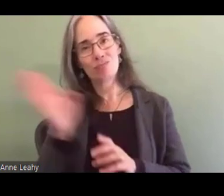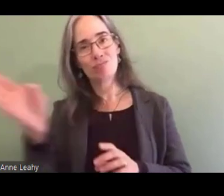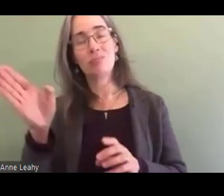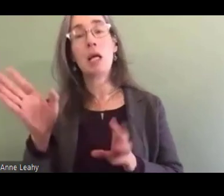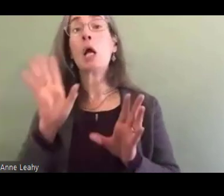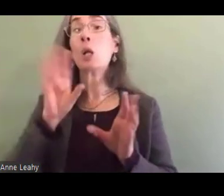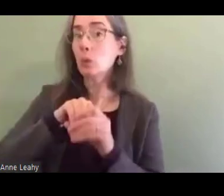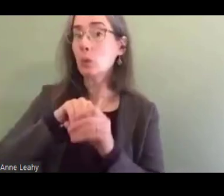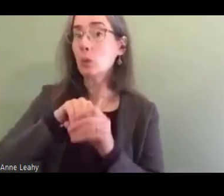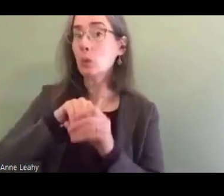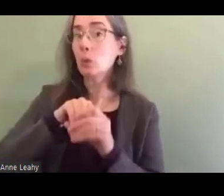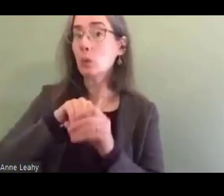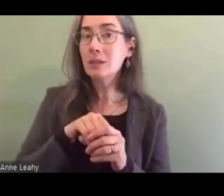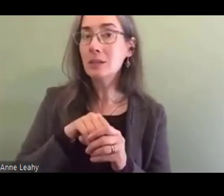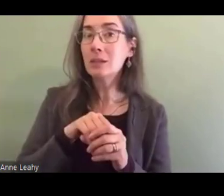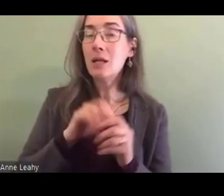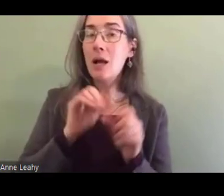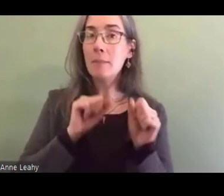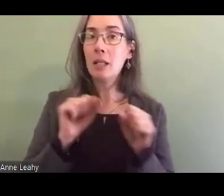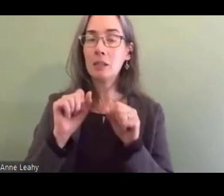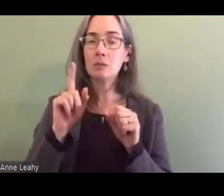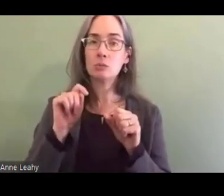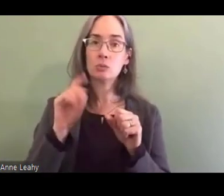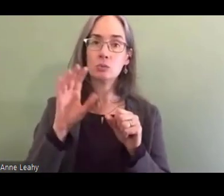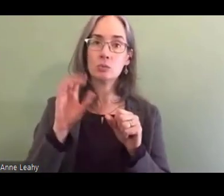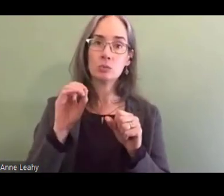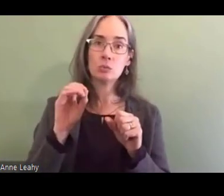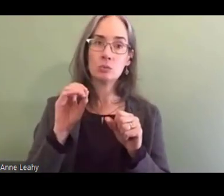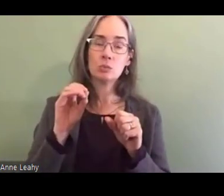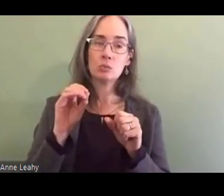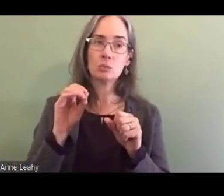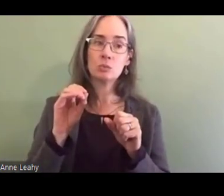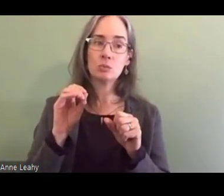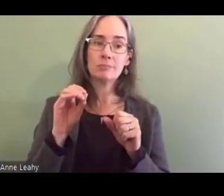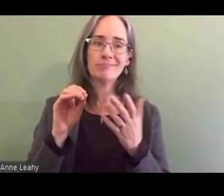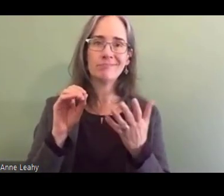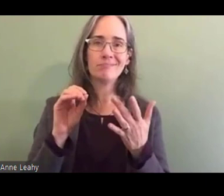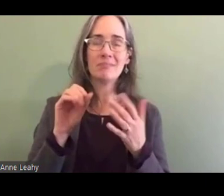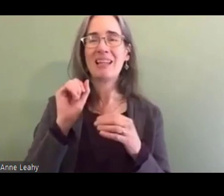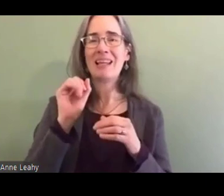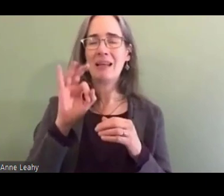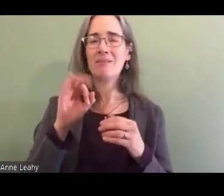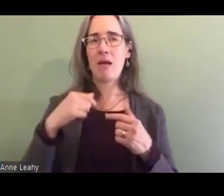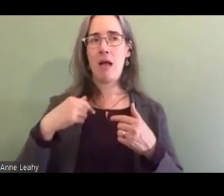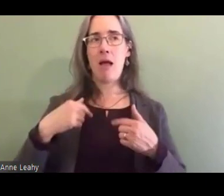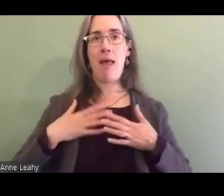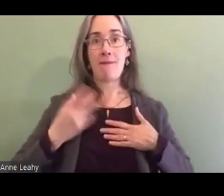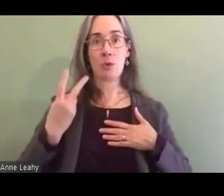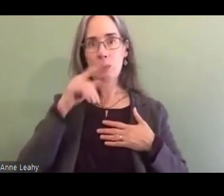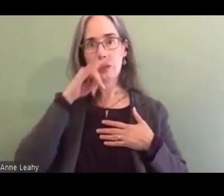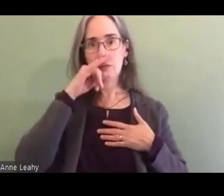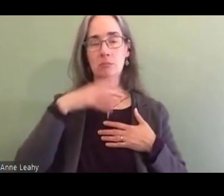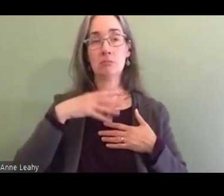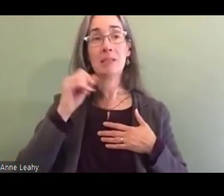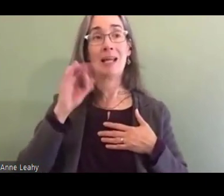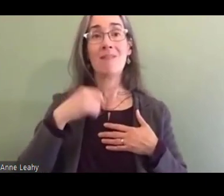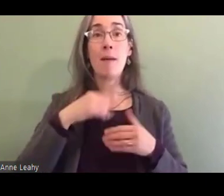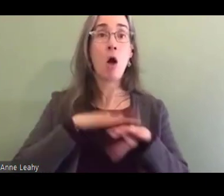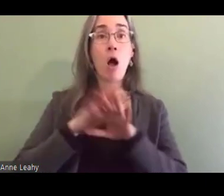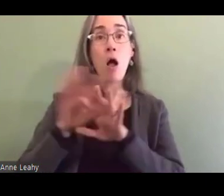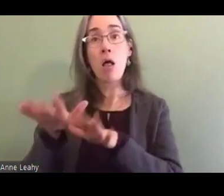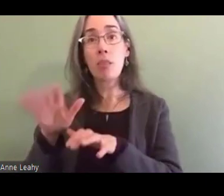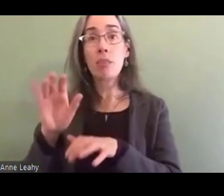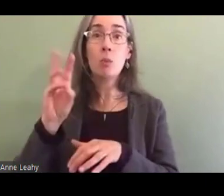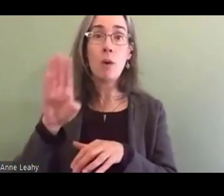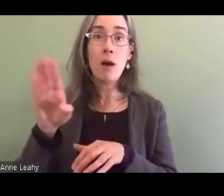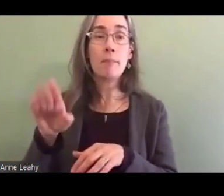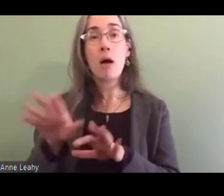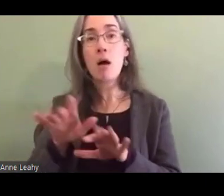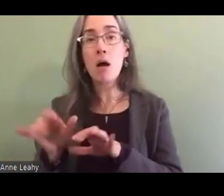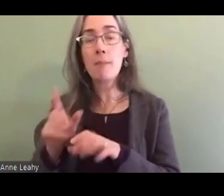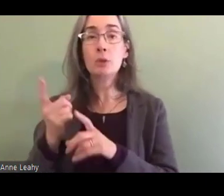Including, the ability to, I have two kids and if I am on the web and I am doing shopping